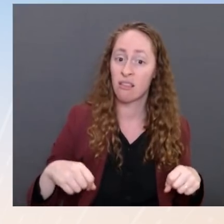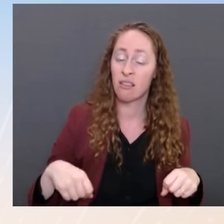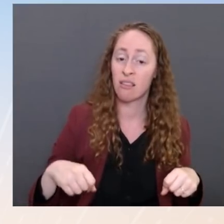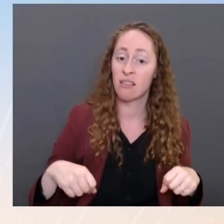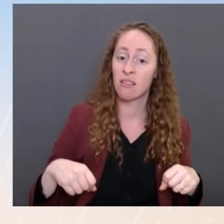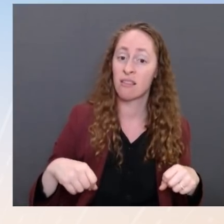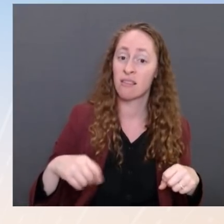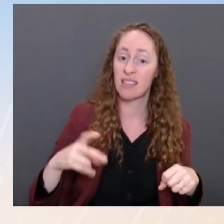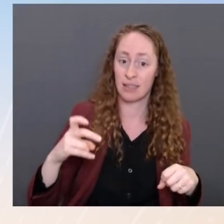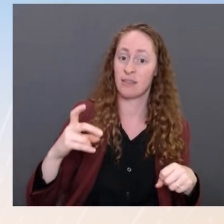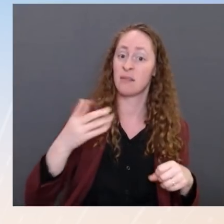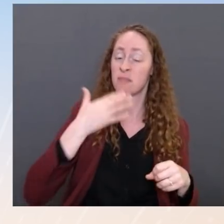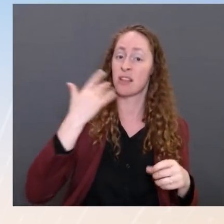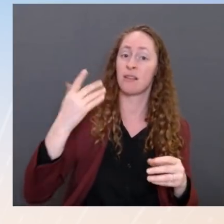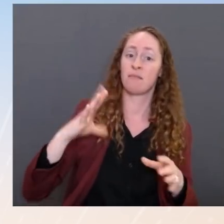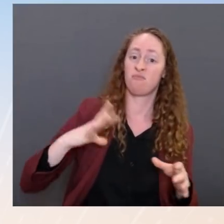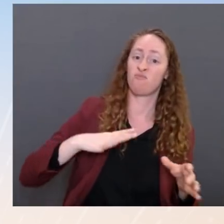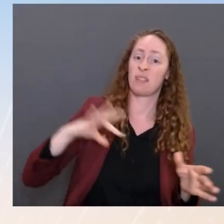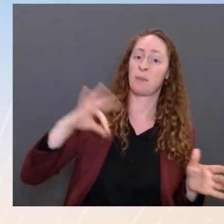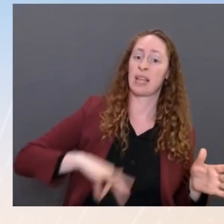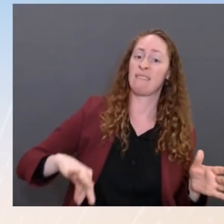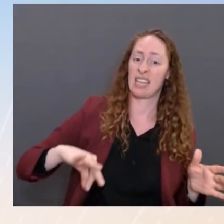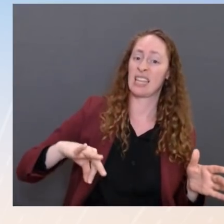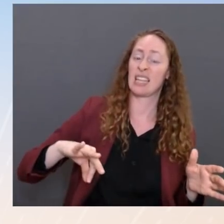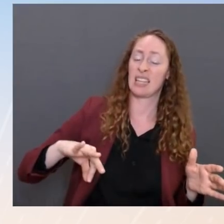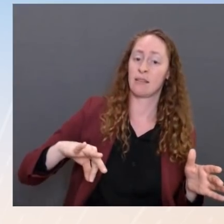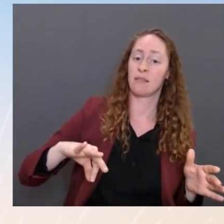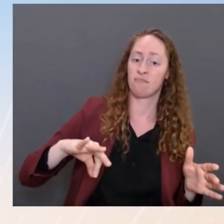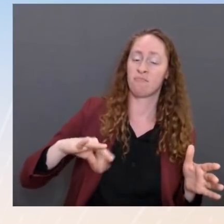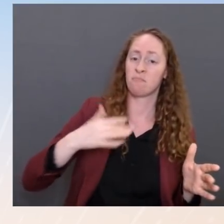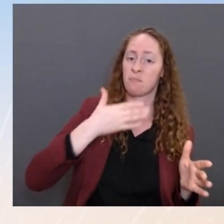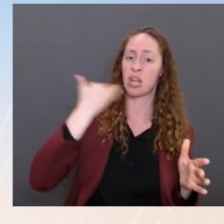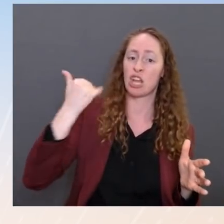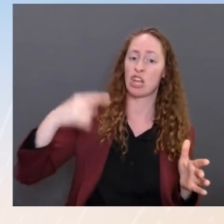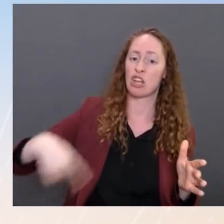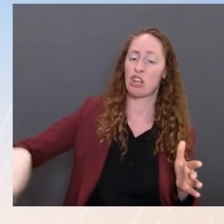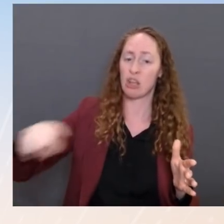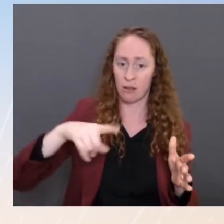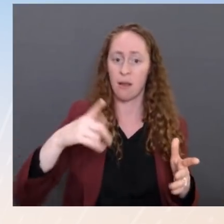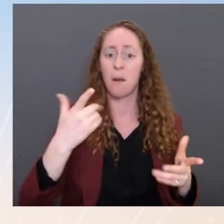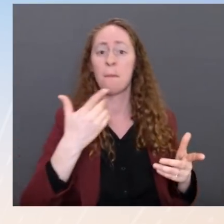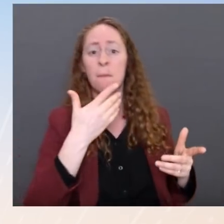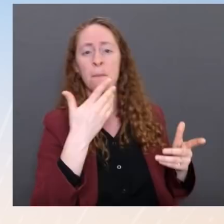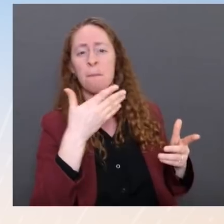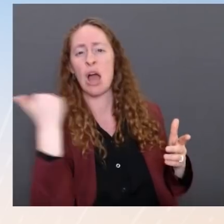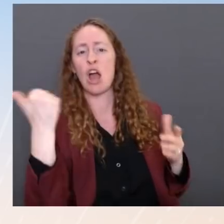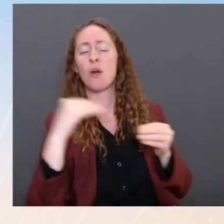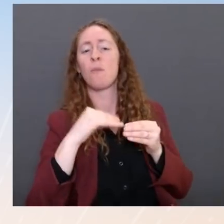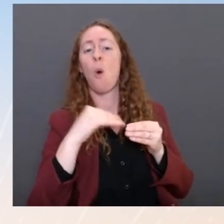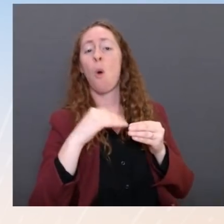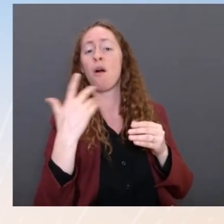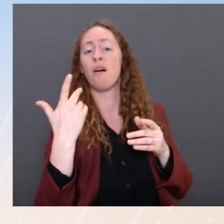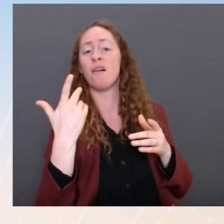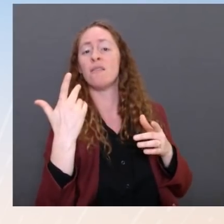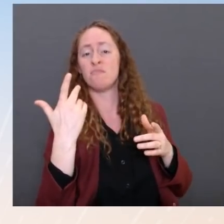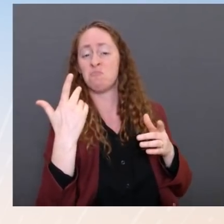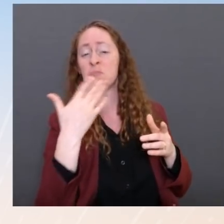I would just like to quote the President of Finland and what he said -- which I don't think I could state it better -- in response to this question, which is: